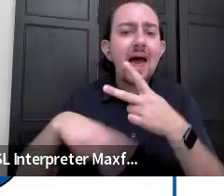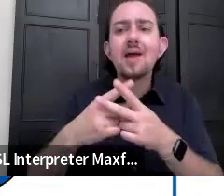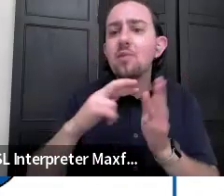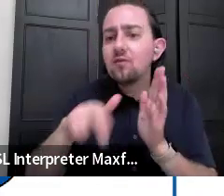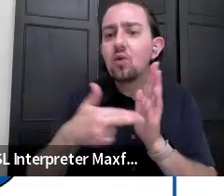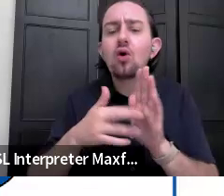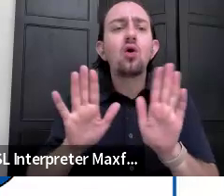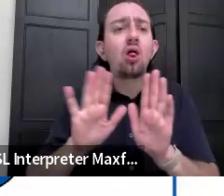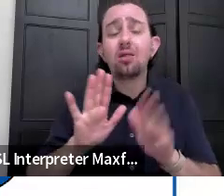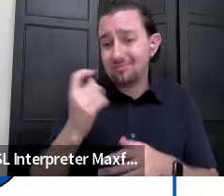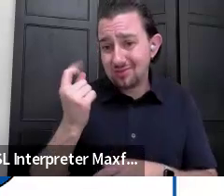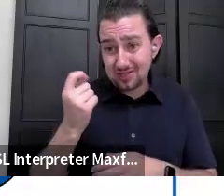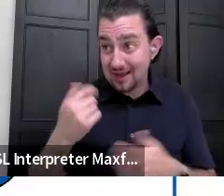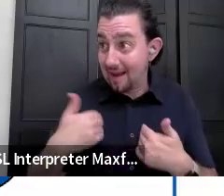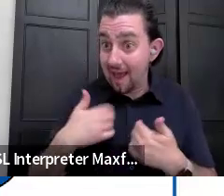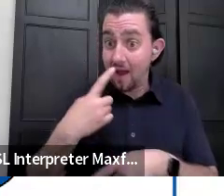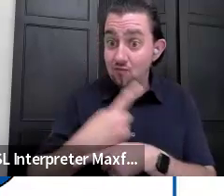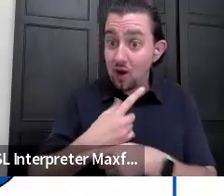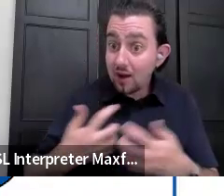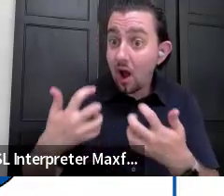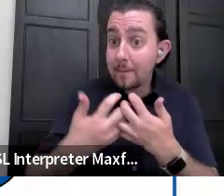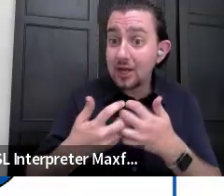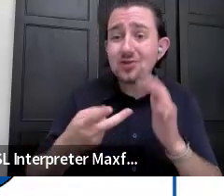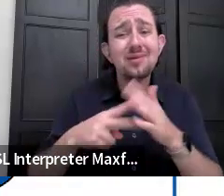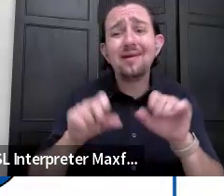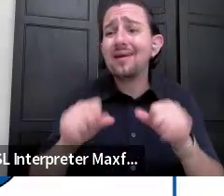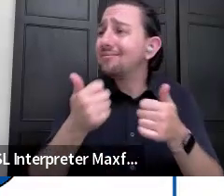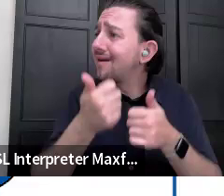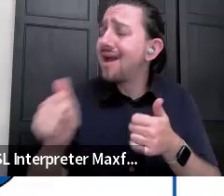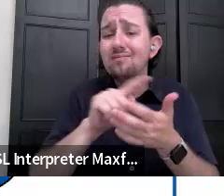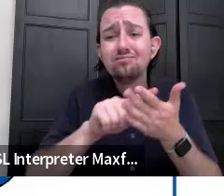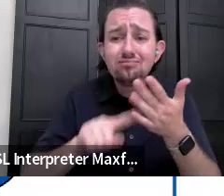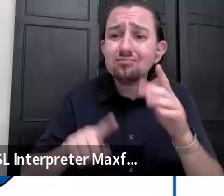Also, they might be considered a liability in the workplace or they are a fire hazard,